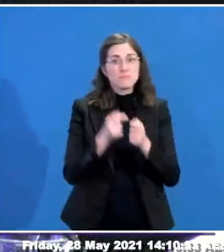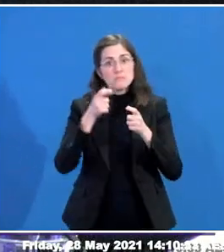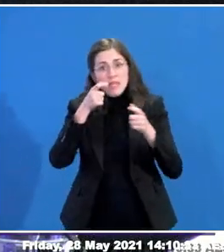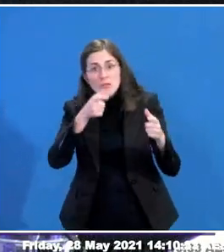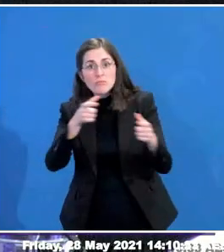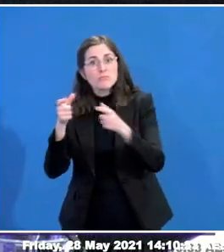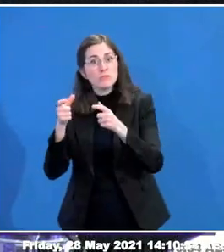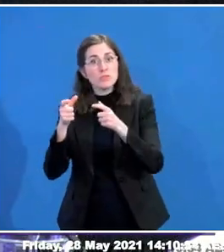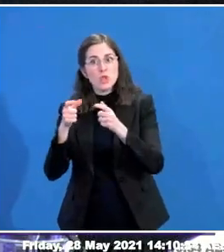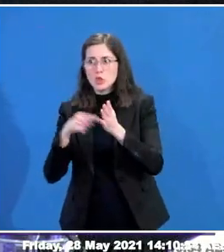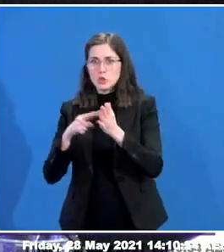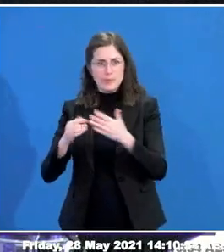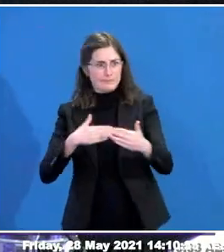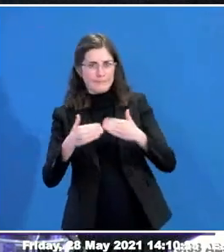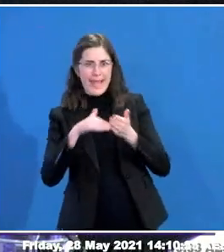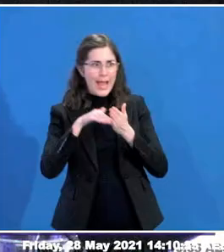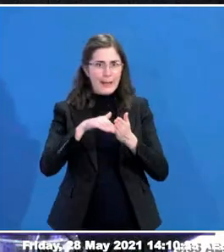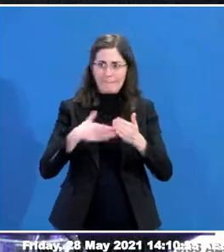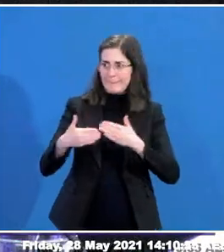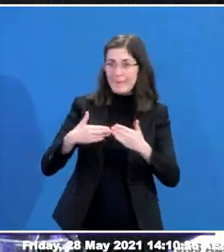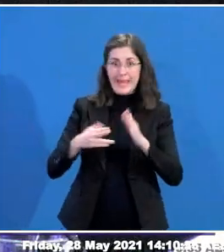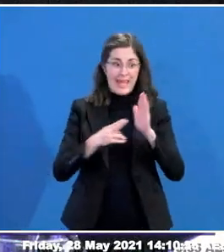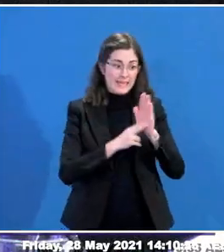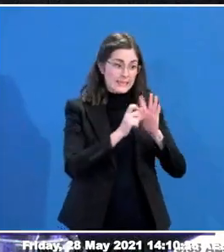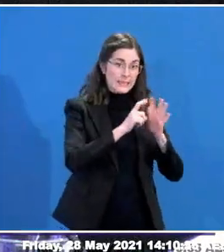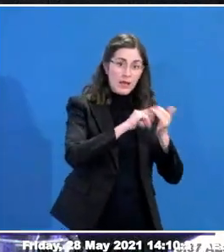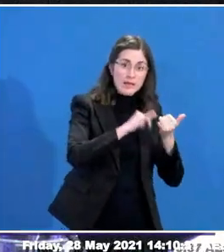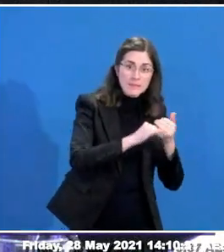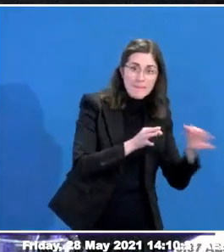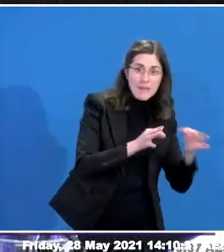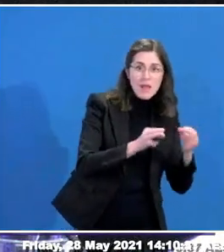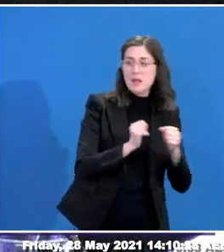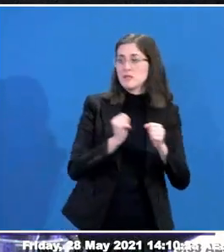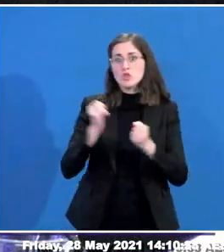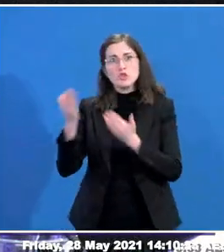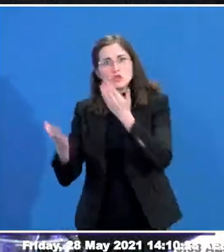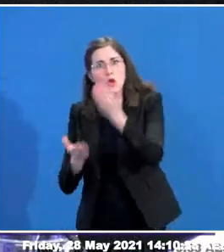those interfaces with the NDIS, with other service systems, it could be